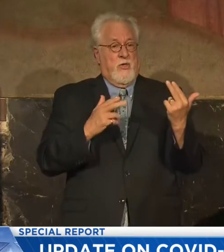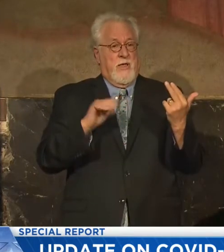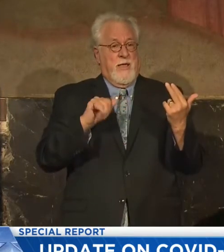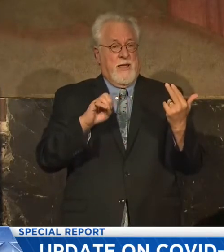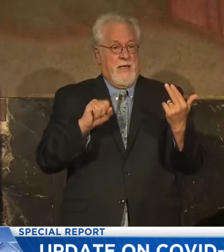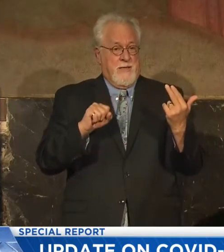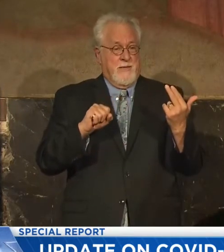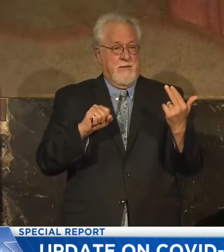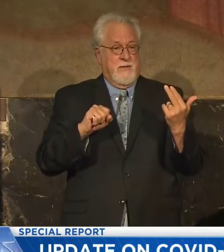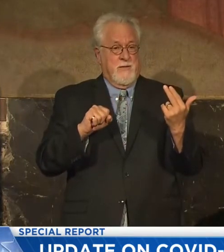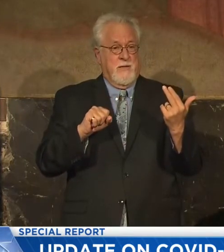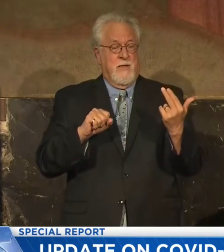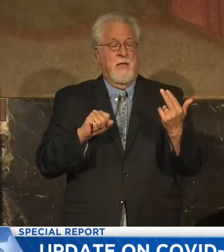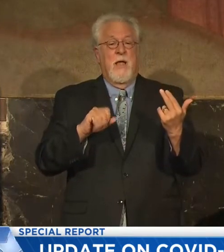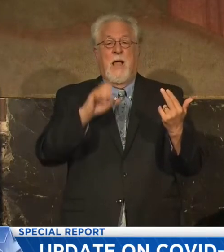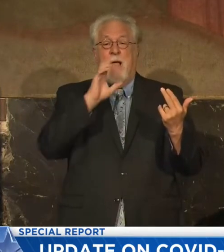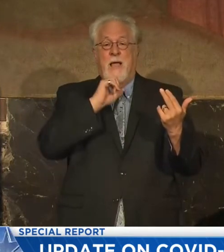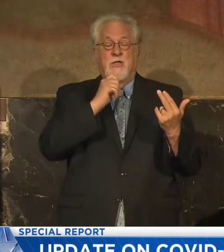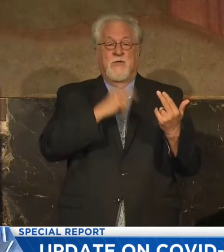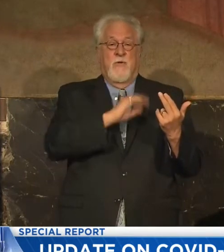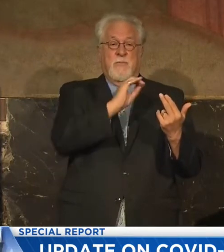WE'RE NOT GOING TO SHARE ANY